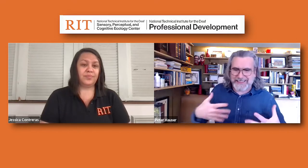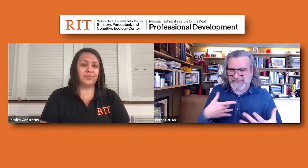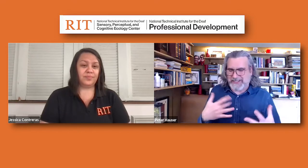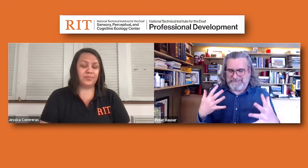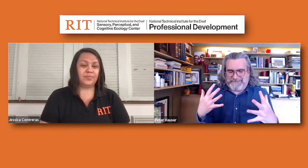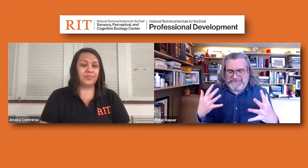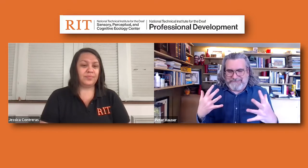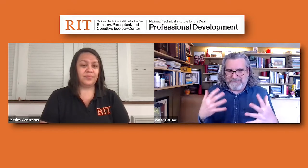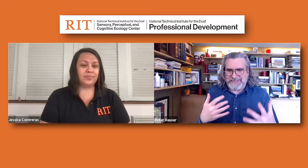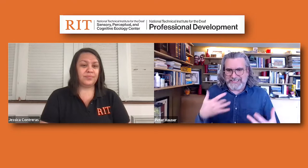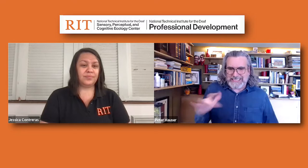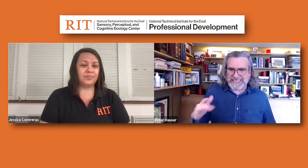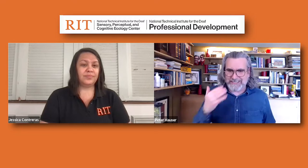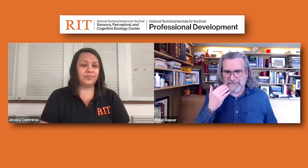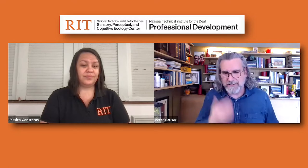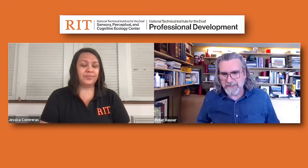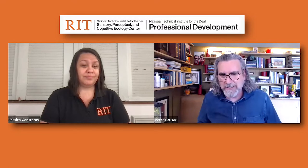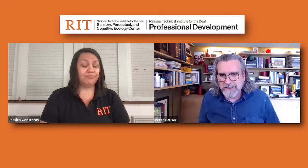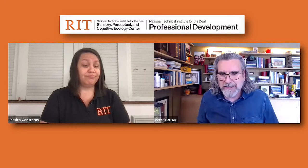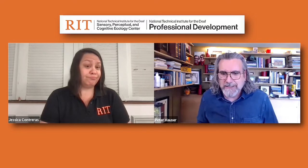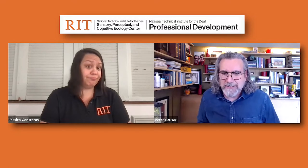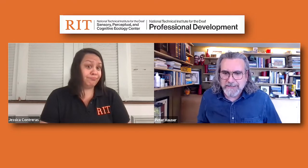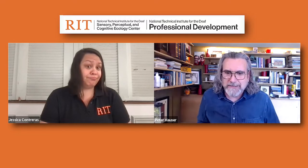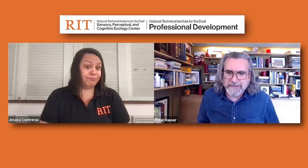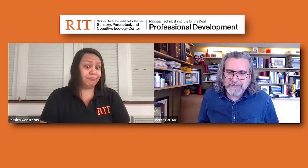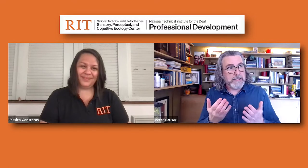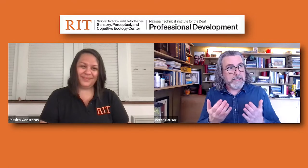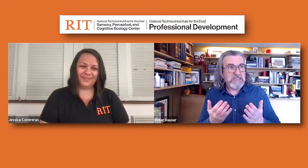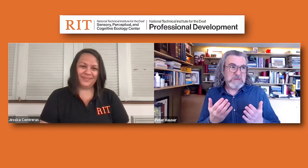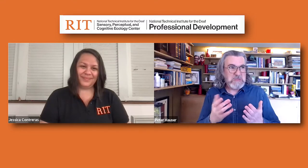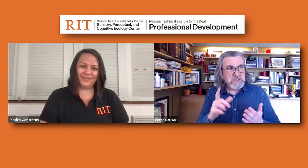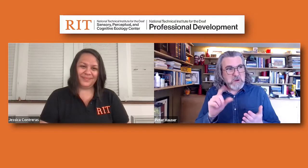about the noise that you're making or the-- what your breathing sounds like.